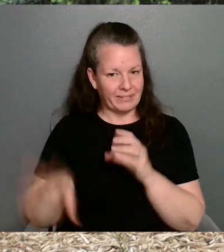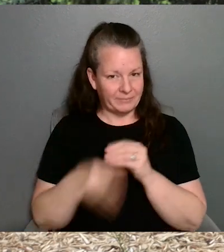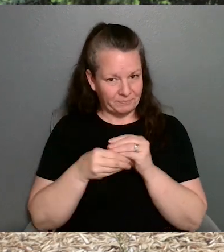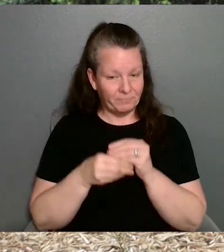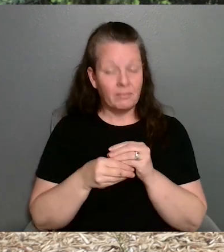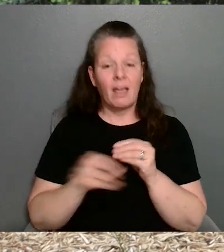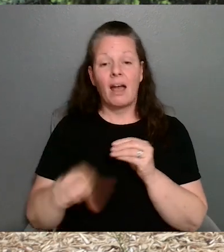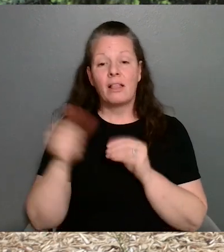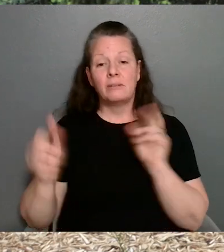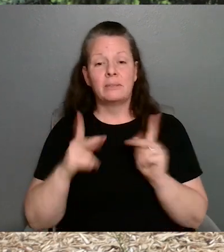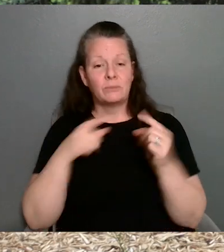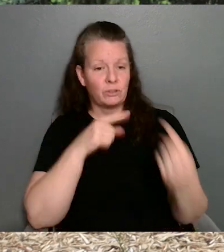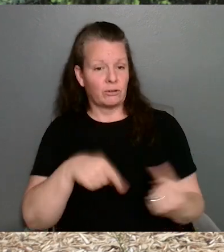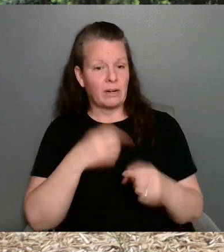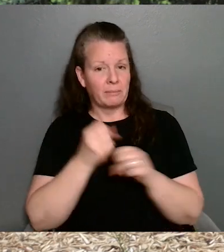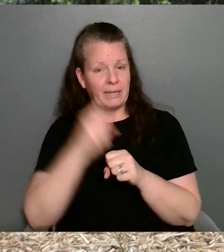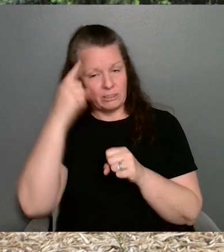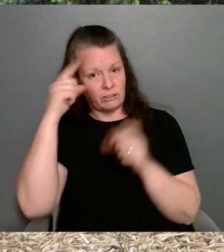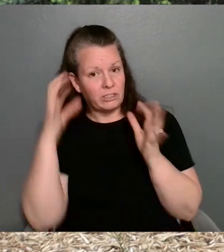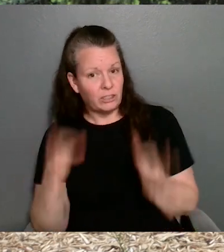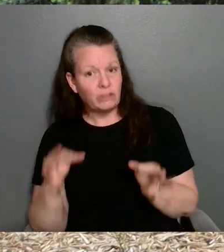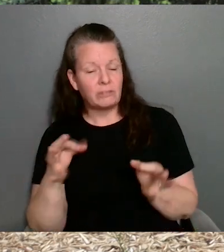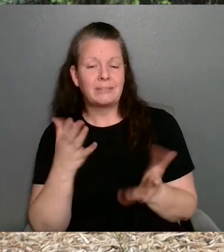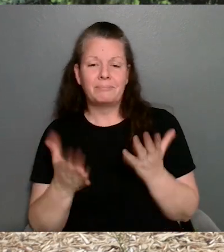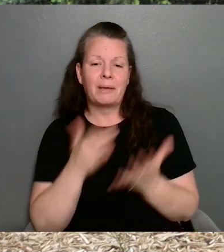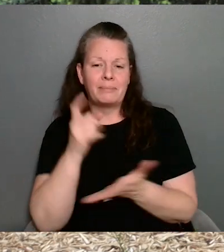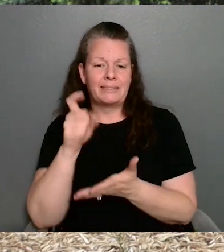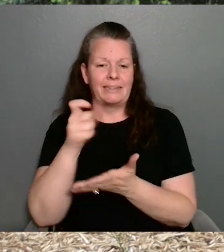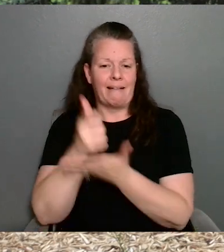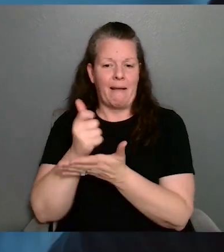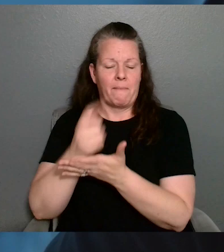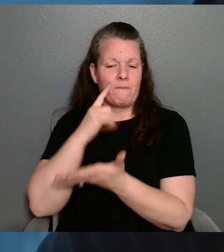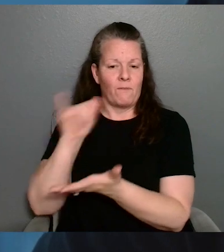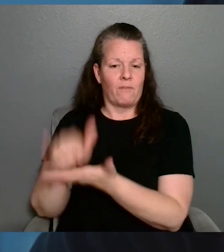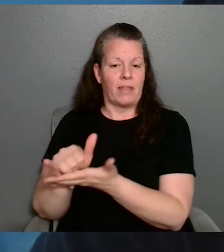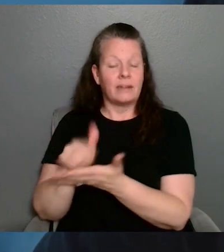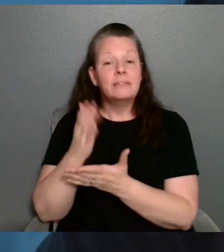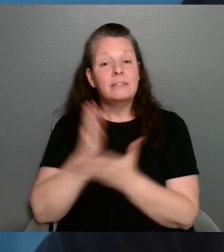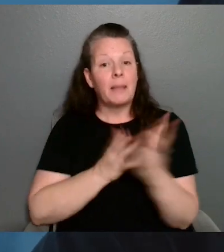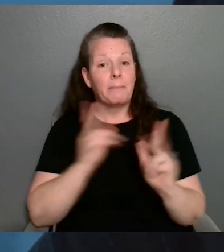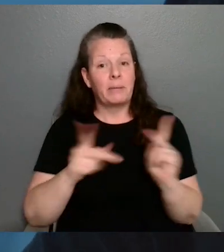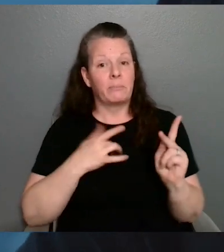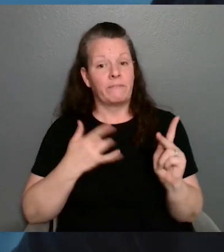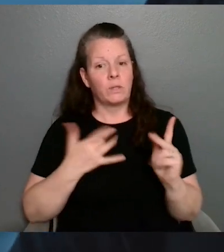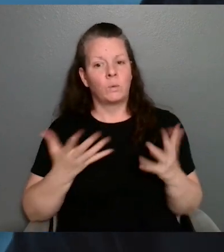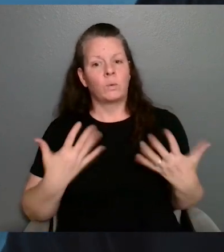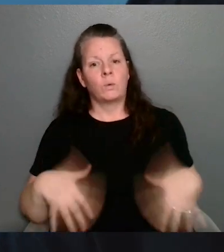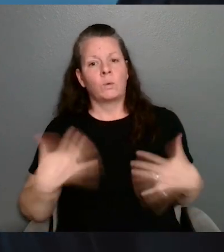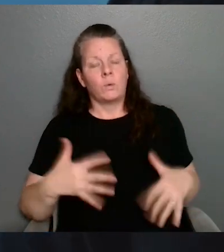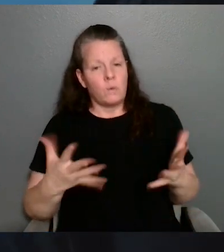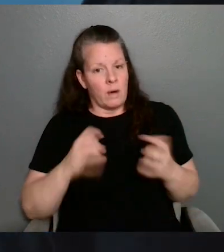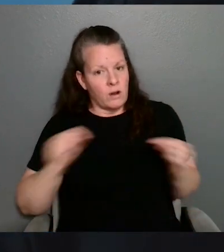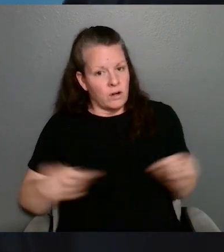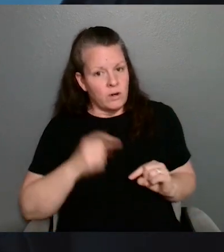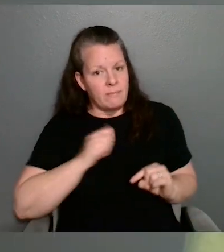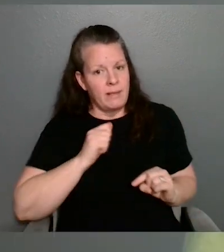to make certain judgments or make decisions, and might need help with that. Some people are compelled to harm themselves, or others